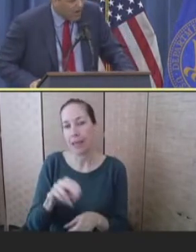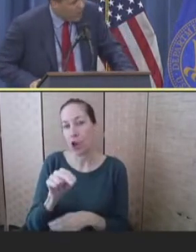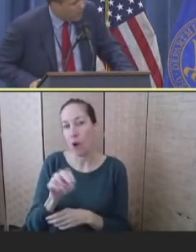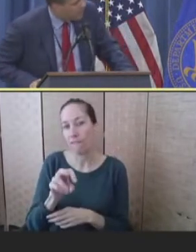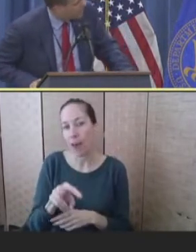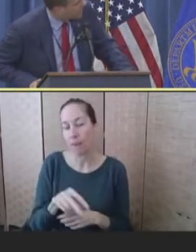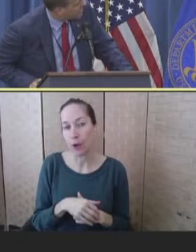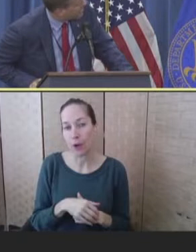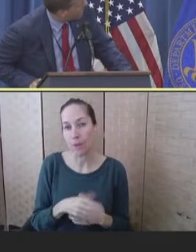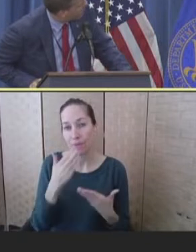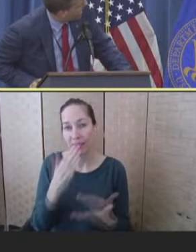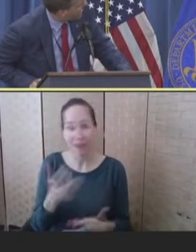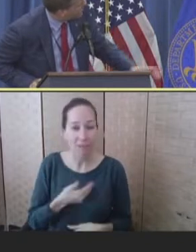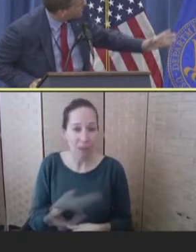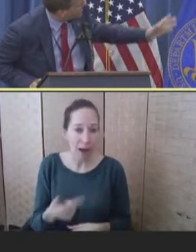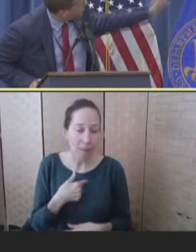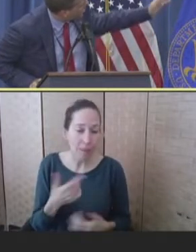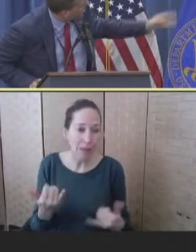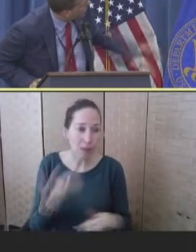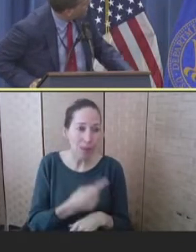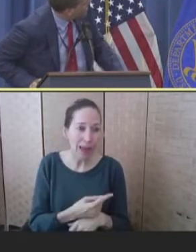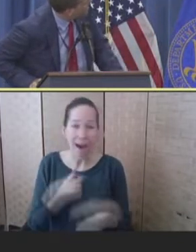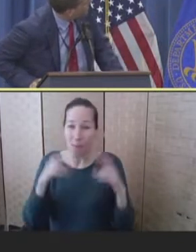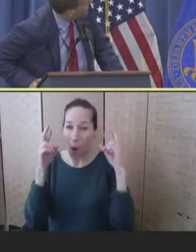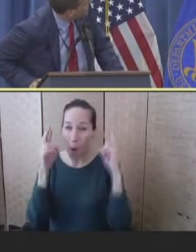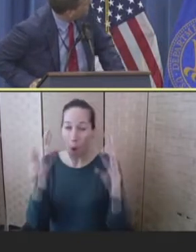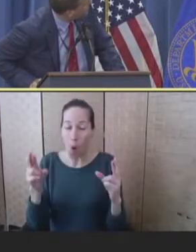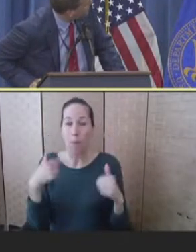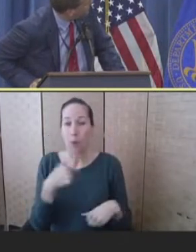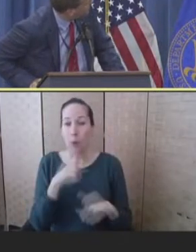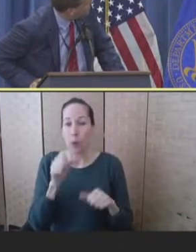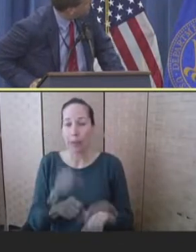I'm hopeful that we can move past where we were in 1918 with the government standard